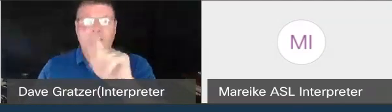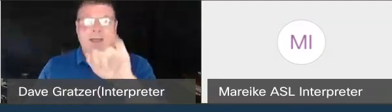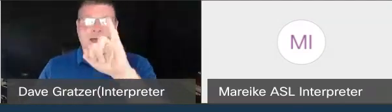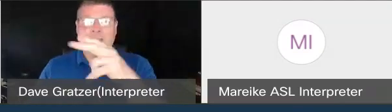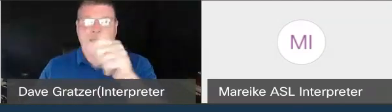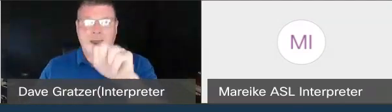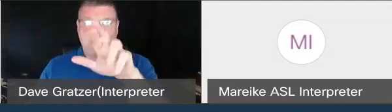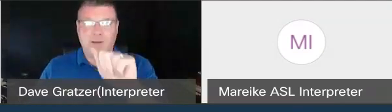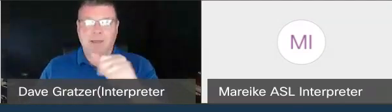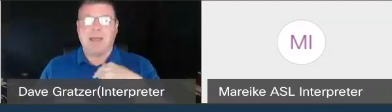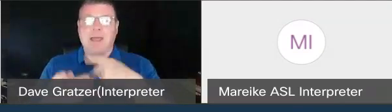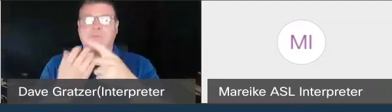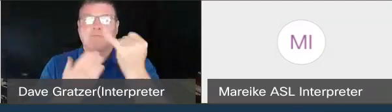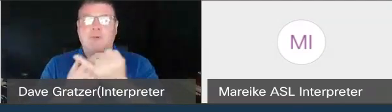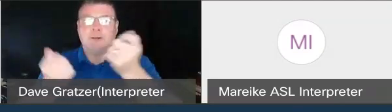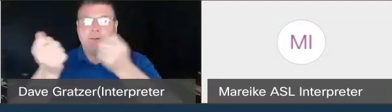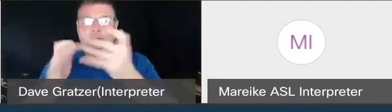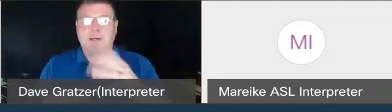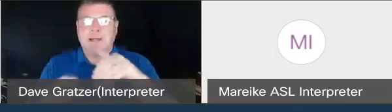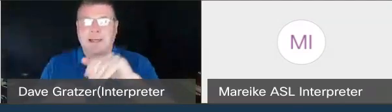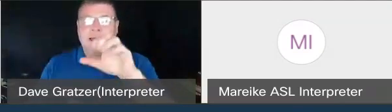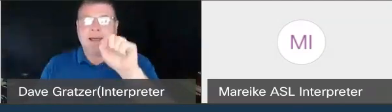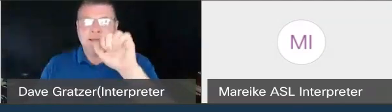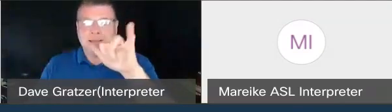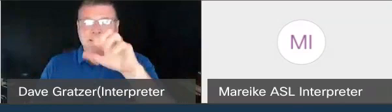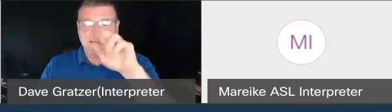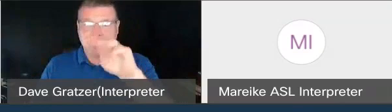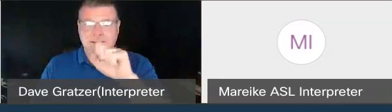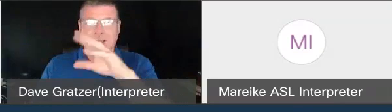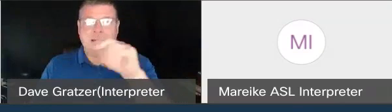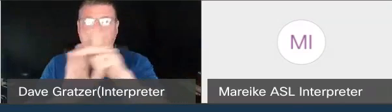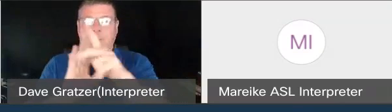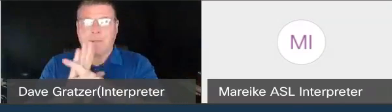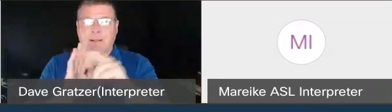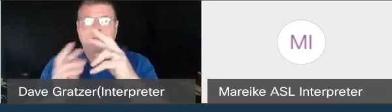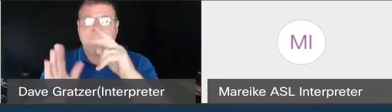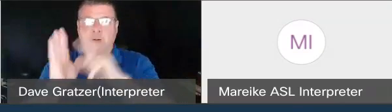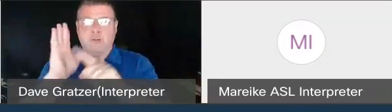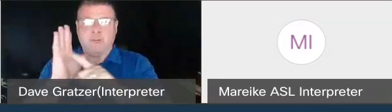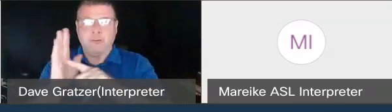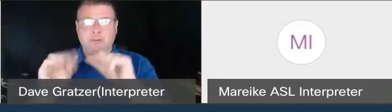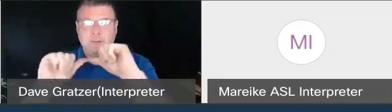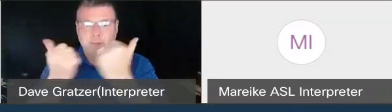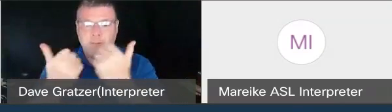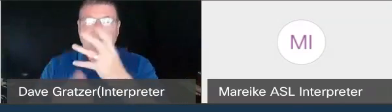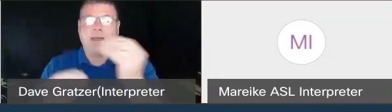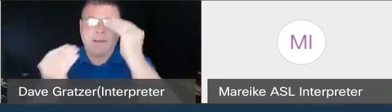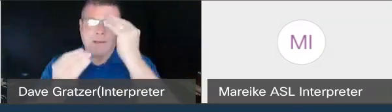I am project associate at SAMHSA's GAINS Center and Policy Research Associates. And before we get started with the presentations,